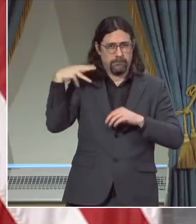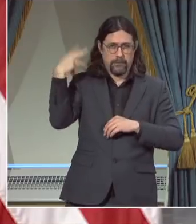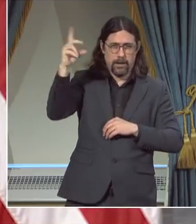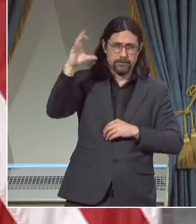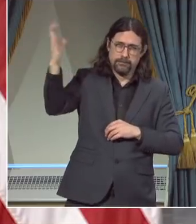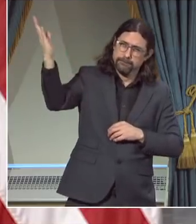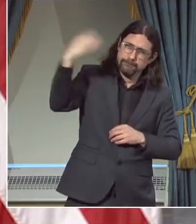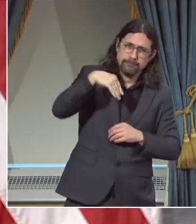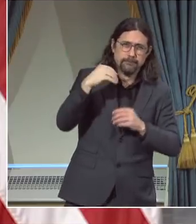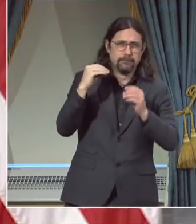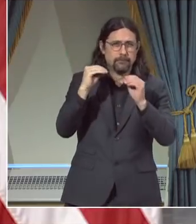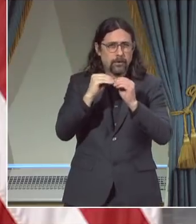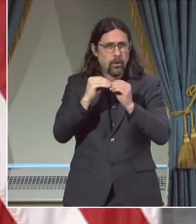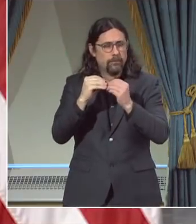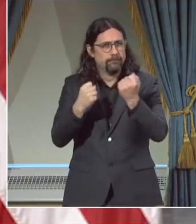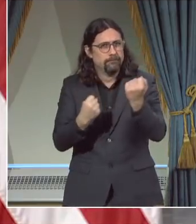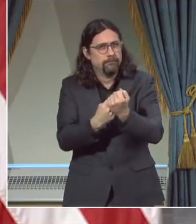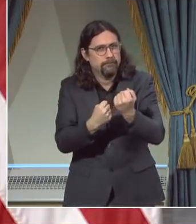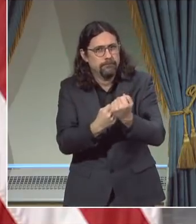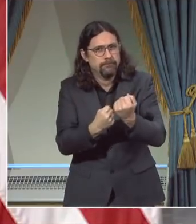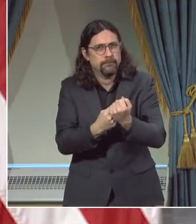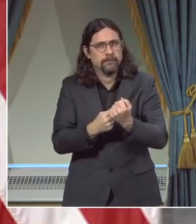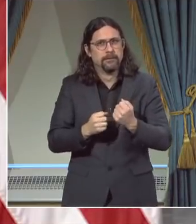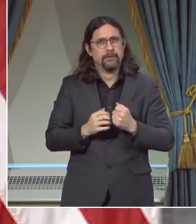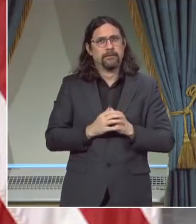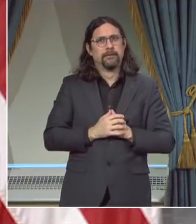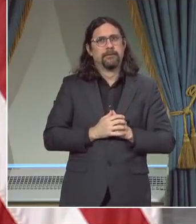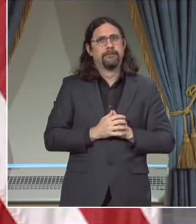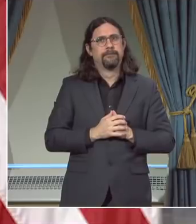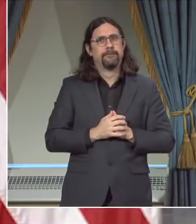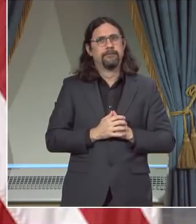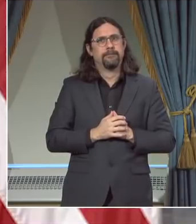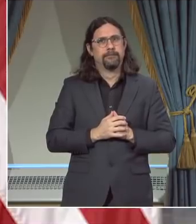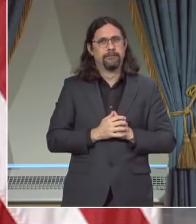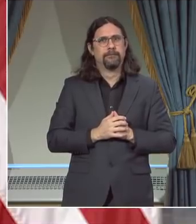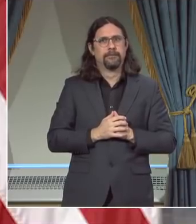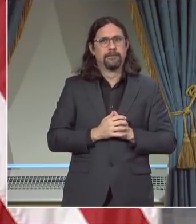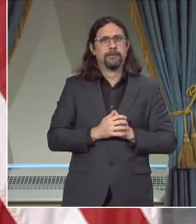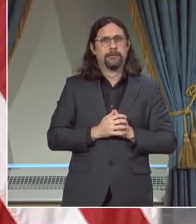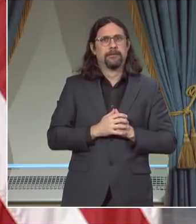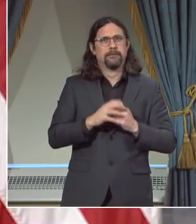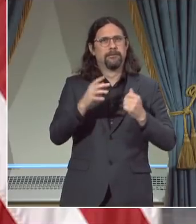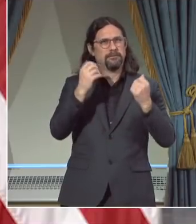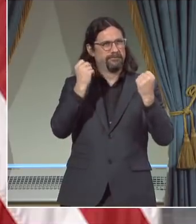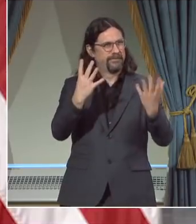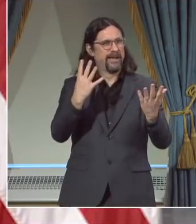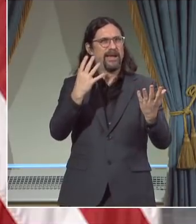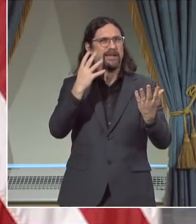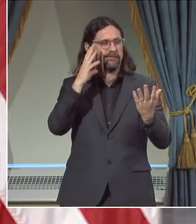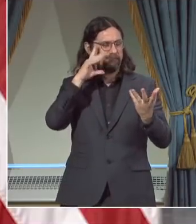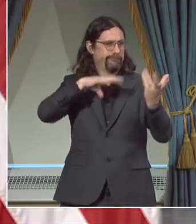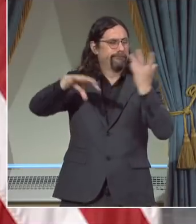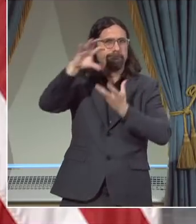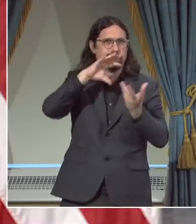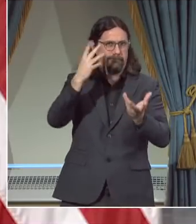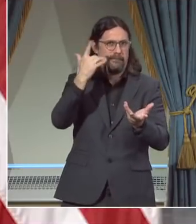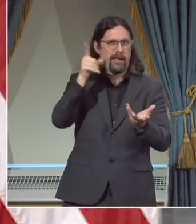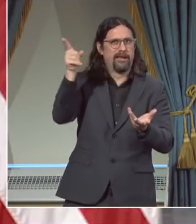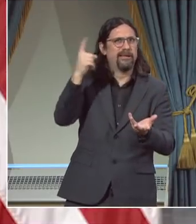PRESIDENT TRUMP MENTIONED THE CONCEPT OF QUANTRAIN E. I THINK A LOT OF